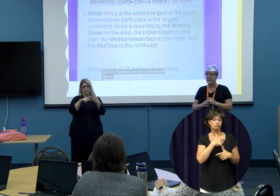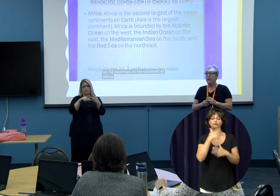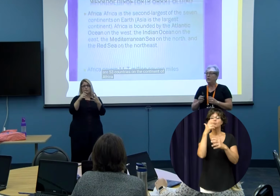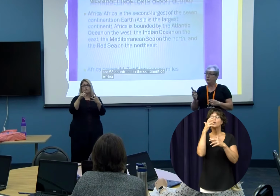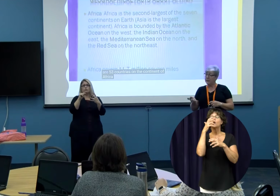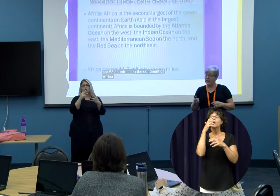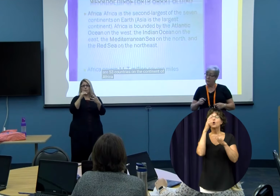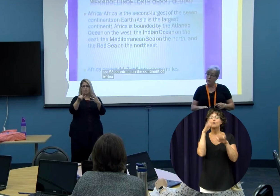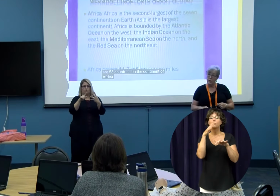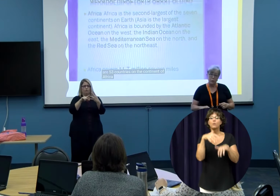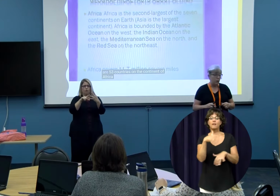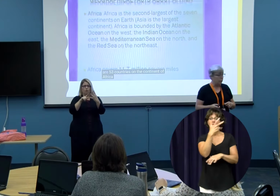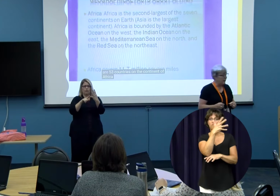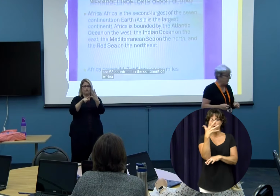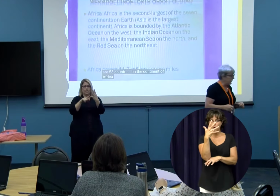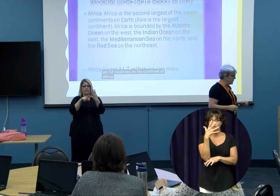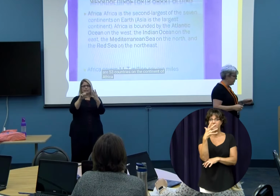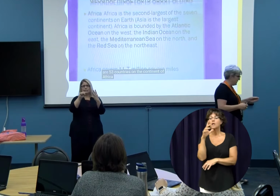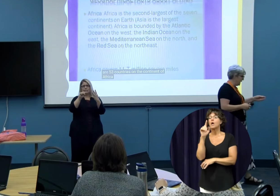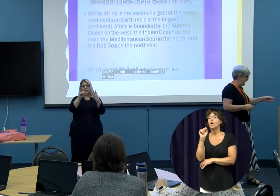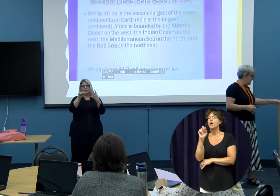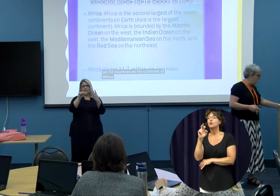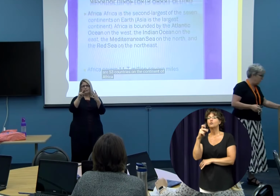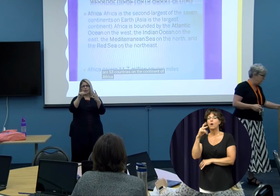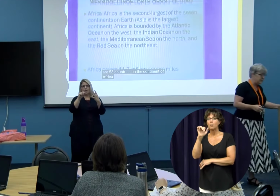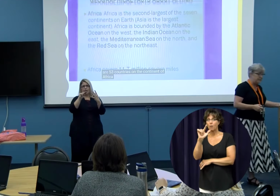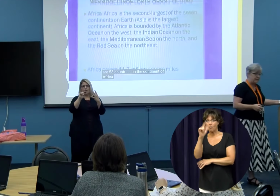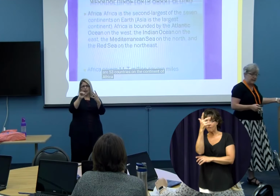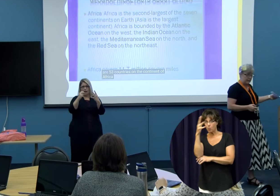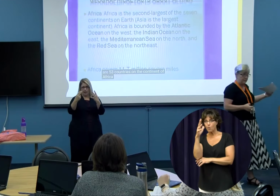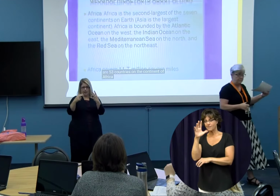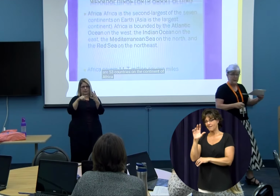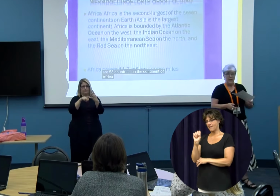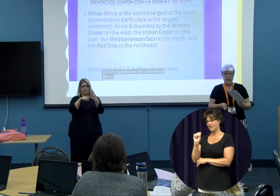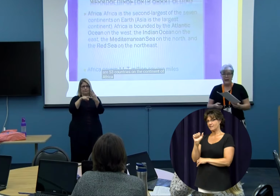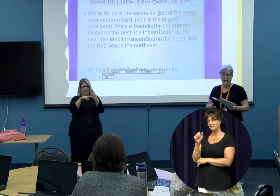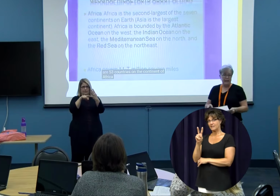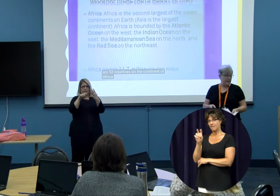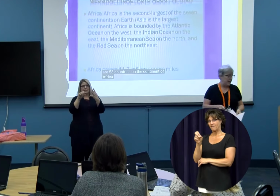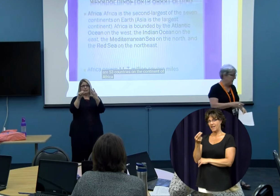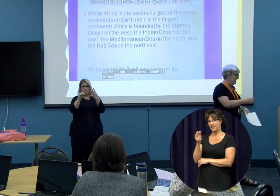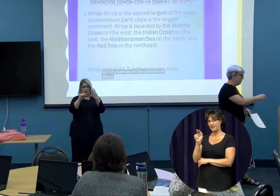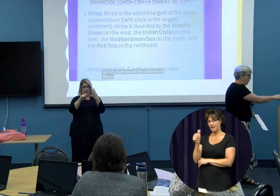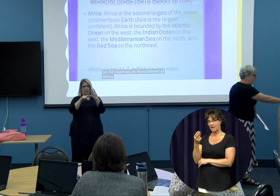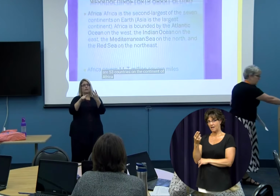So, today we're going to do a writing exercise on the savannah, I have a handout for you